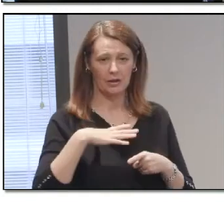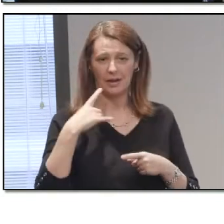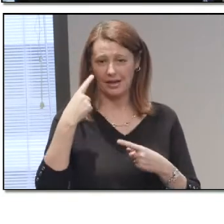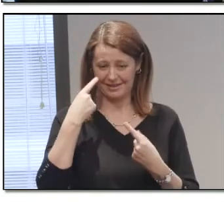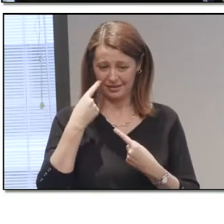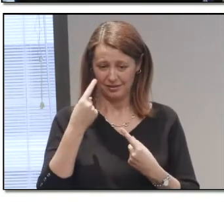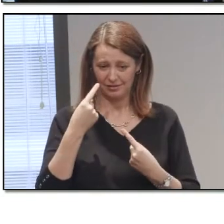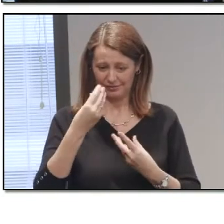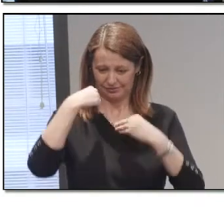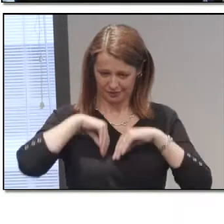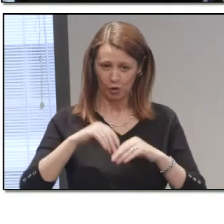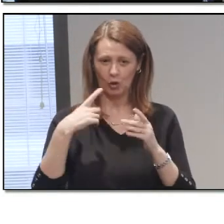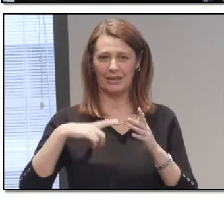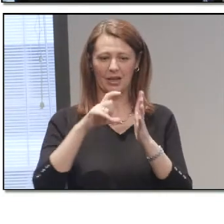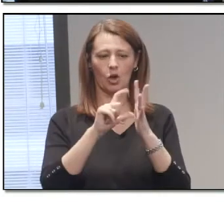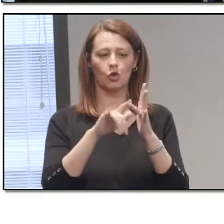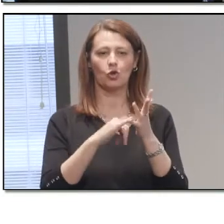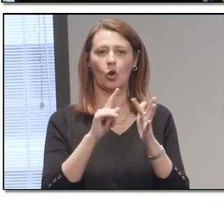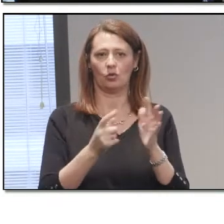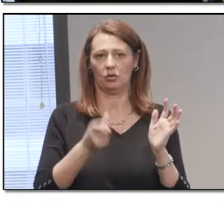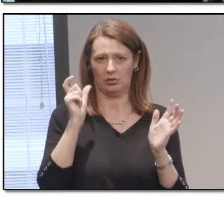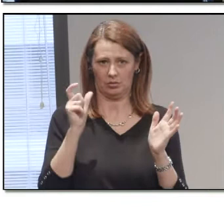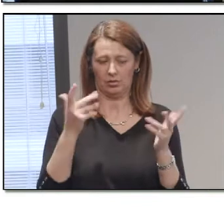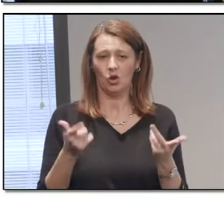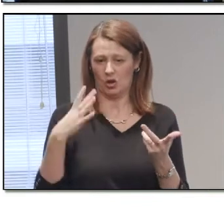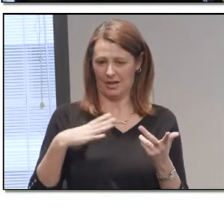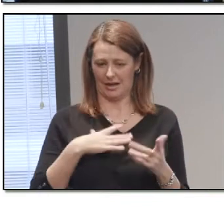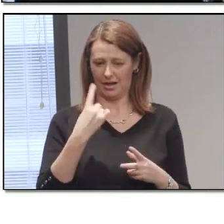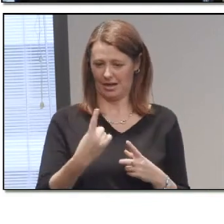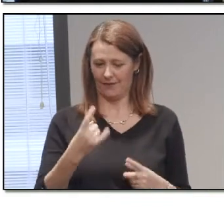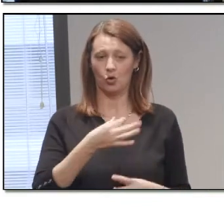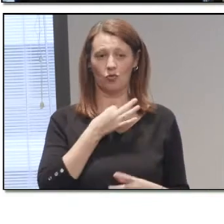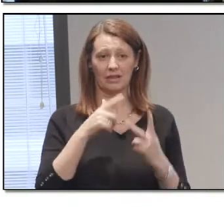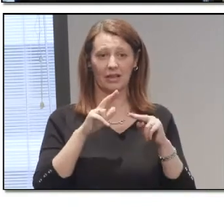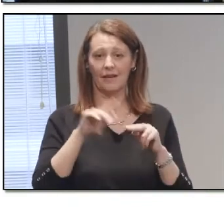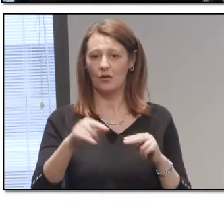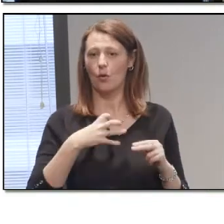you need a dose you need an individual risk and if you are more susceptible for some reason your risk